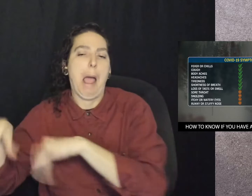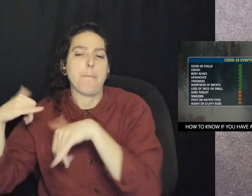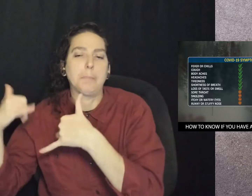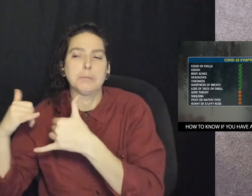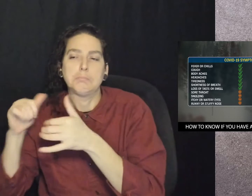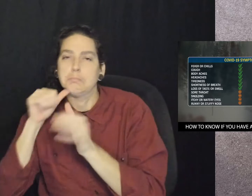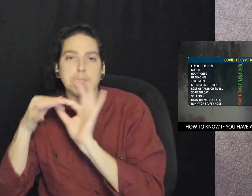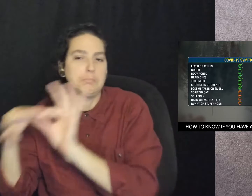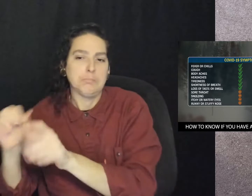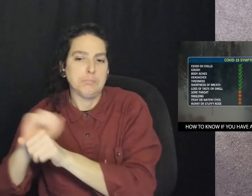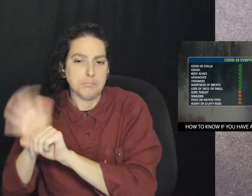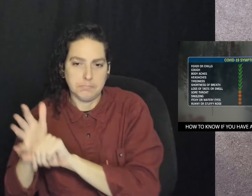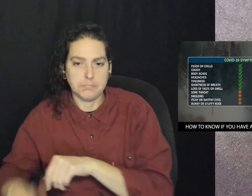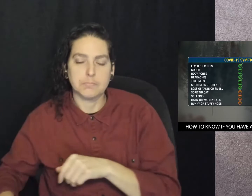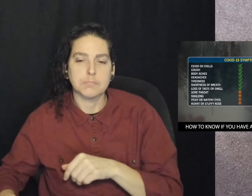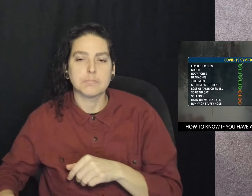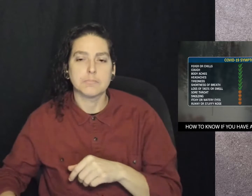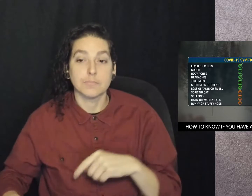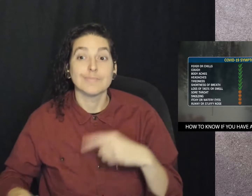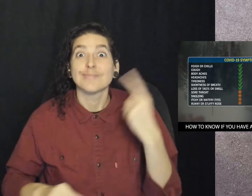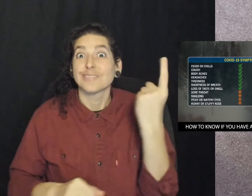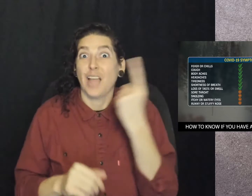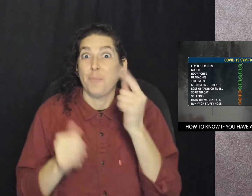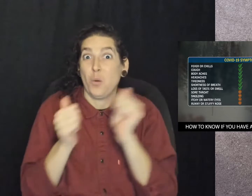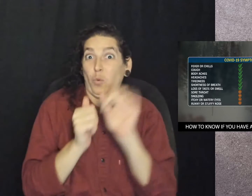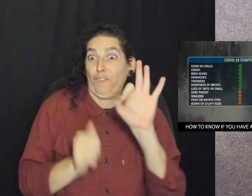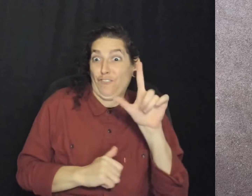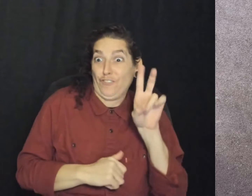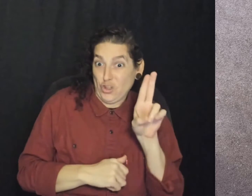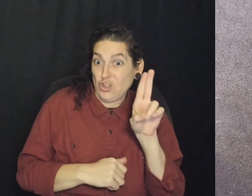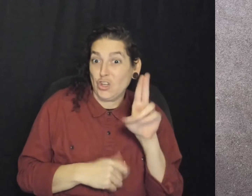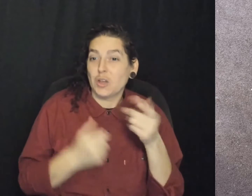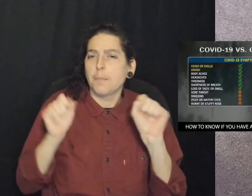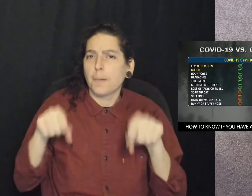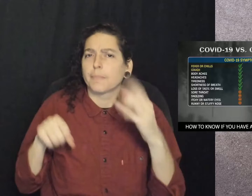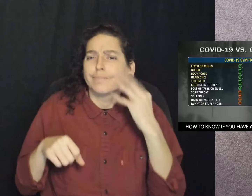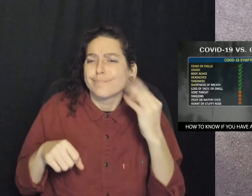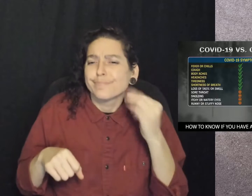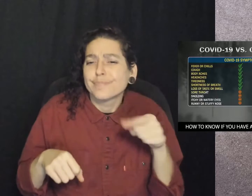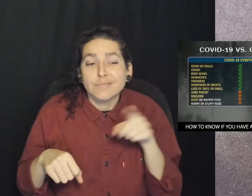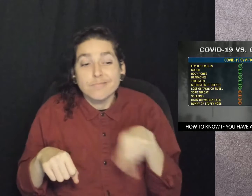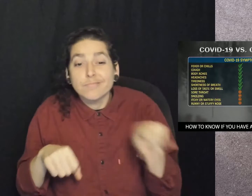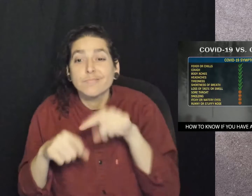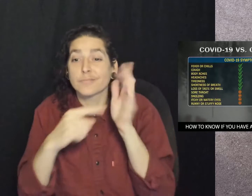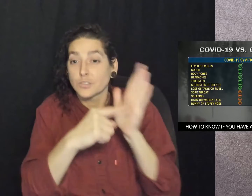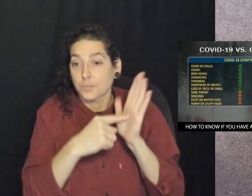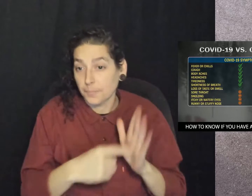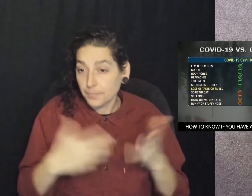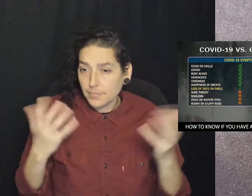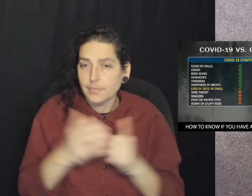stuffy nose are less common with Covid 19 someone with the flu may experience